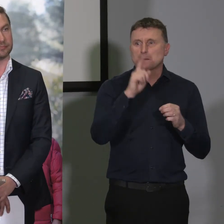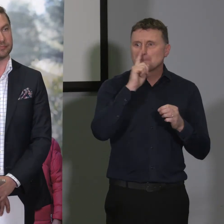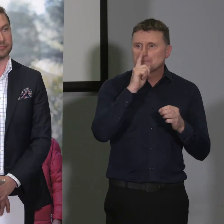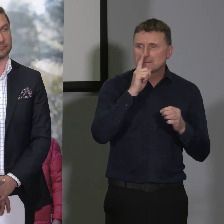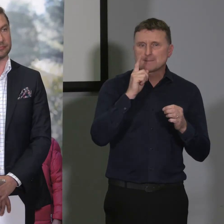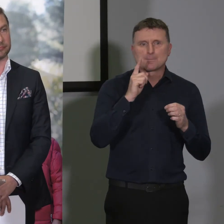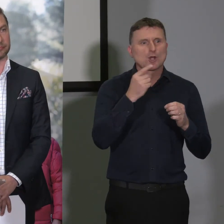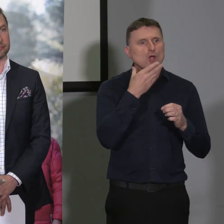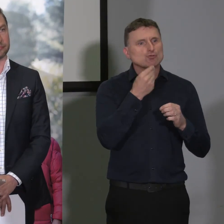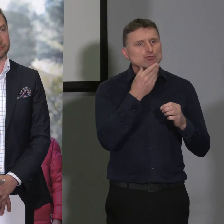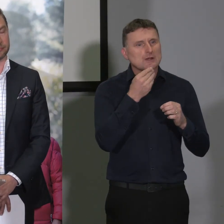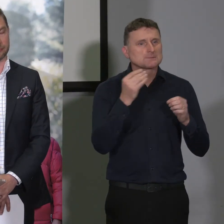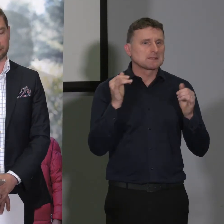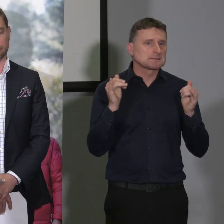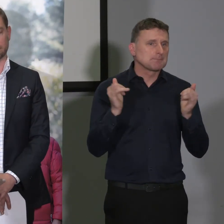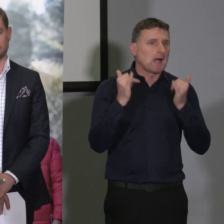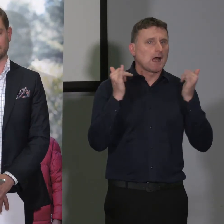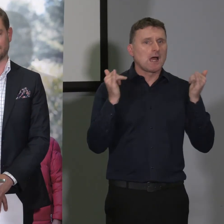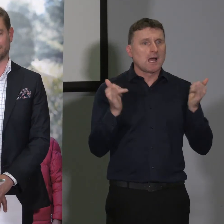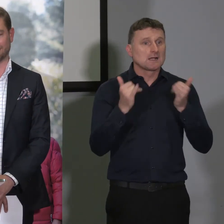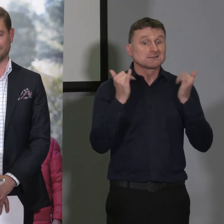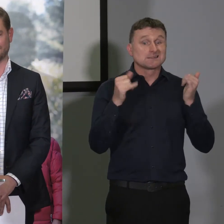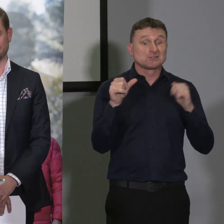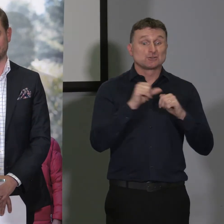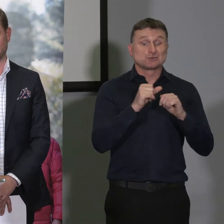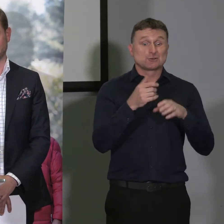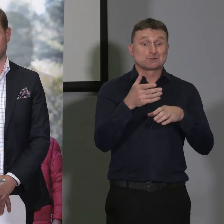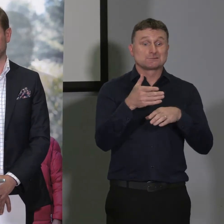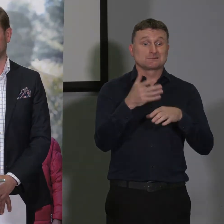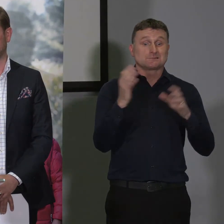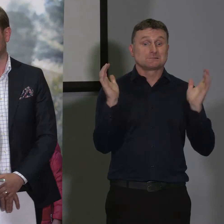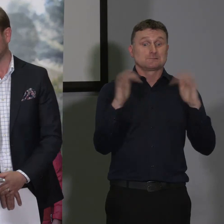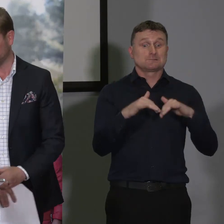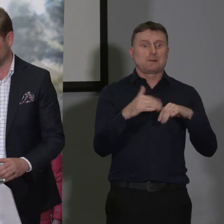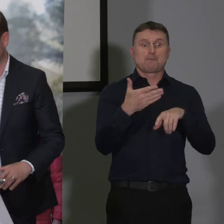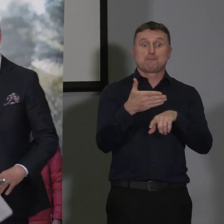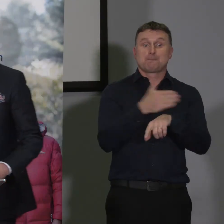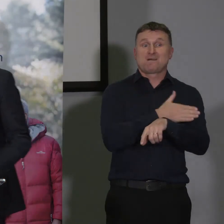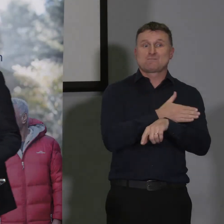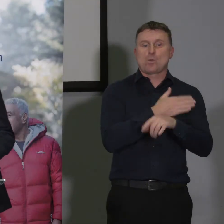have Christmas parties. Are